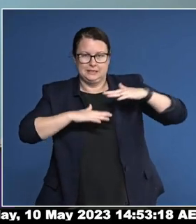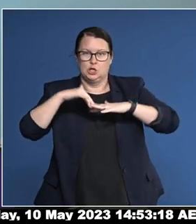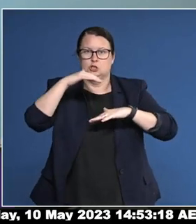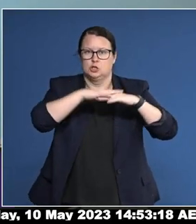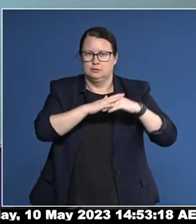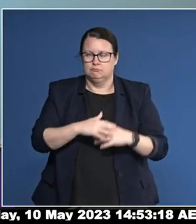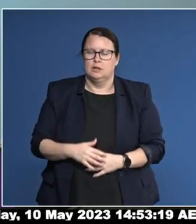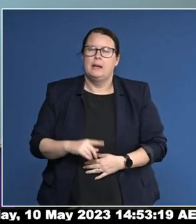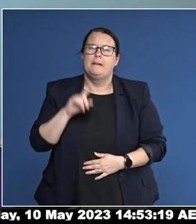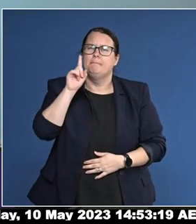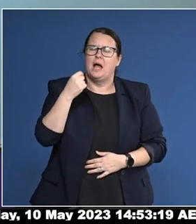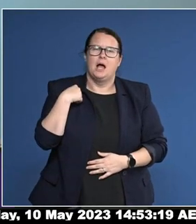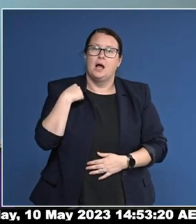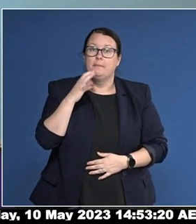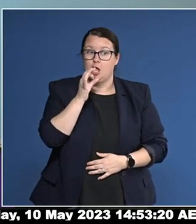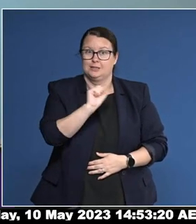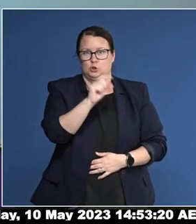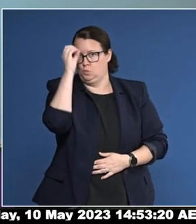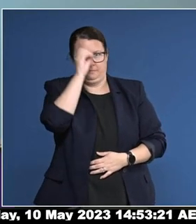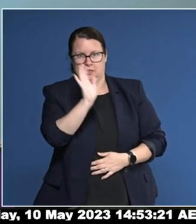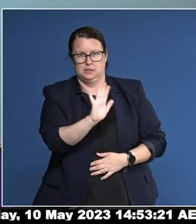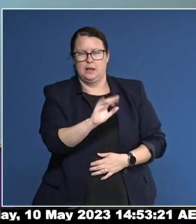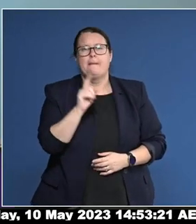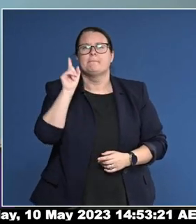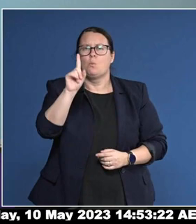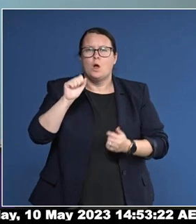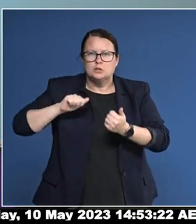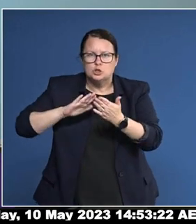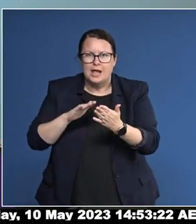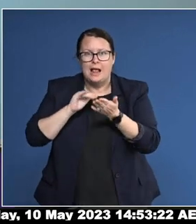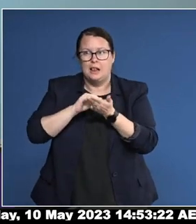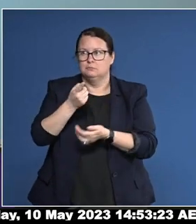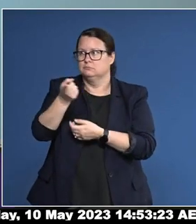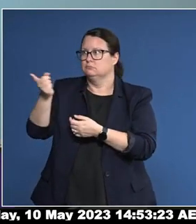are the challenges in getting the public service to have a common understanding,